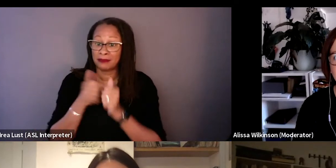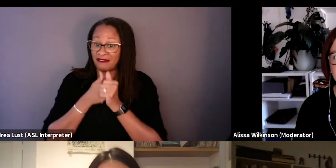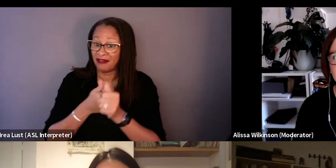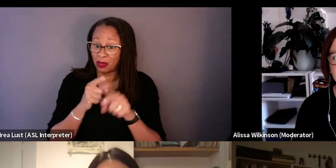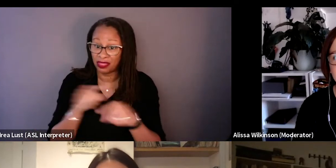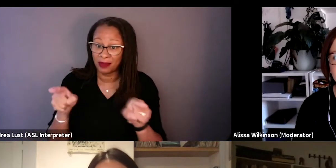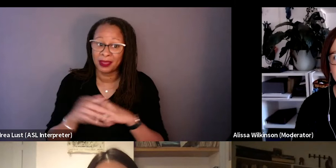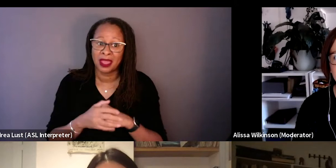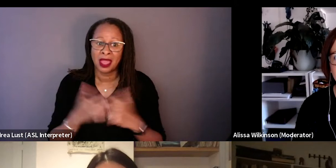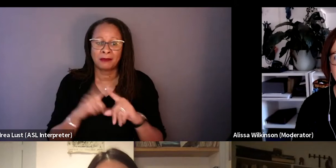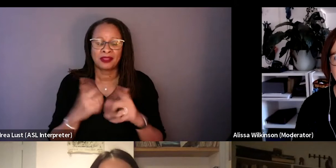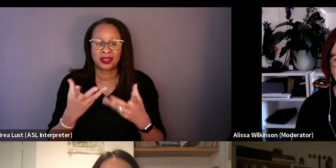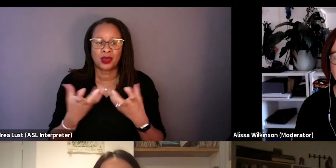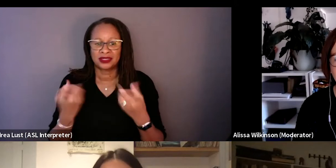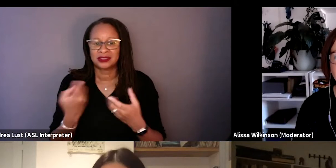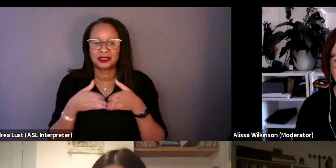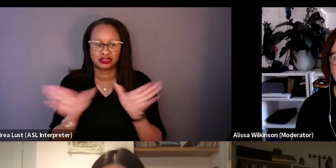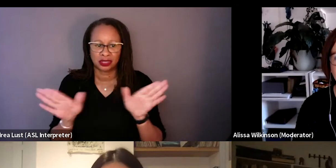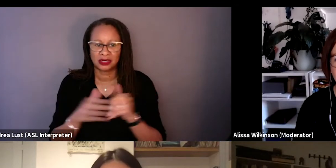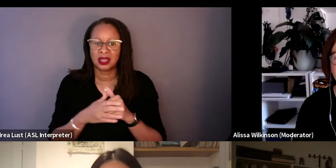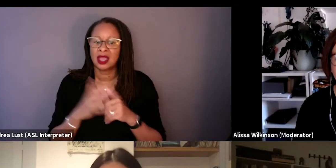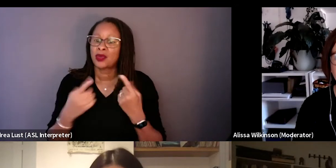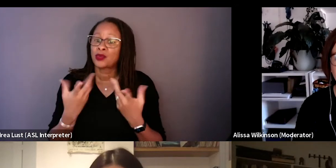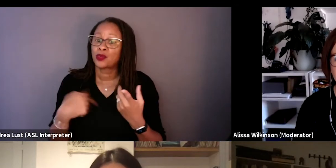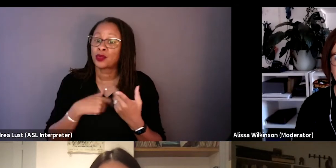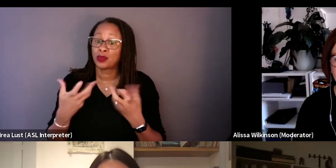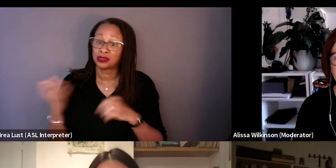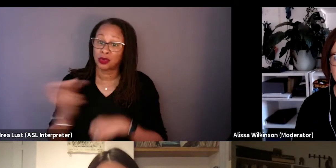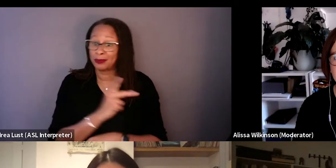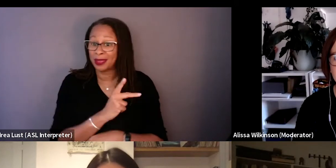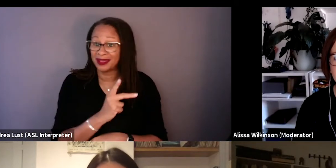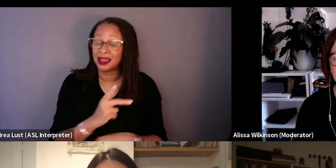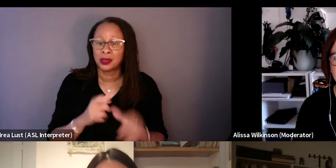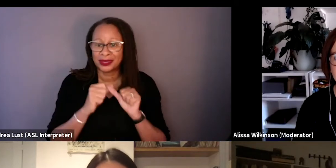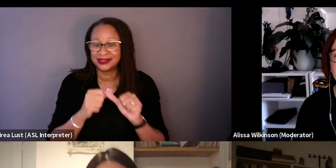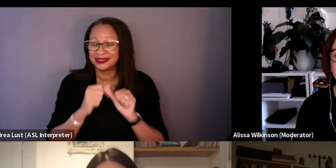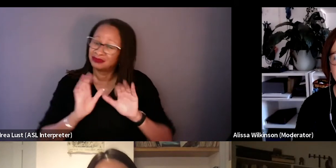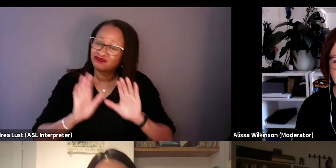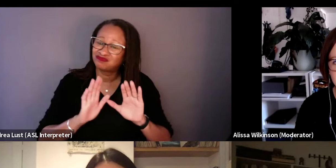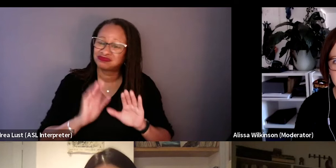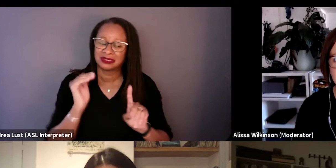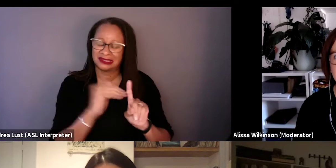But they wanted something general, but we wanted to go back. So we pushed for it, we continued contacting the leadership,